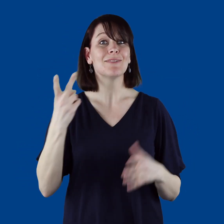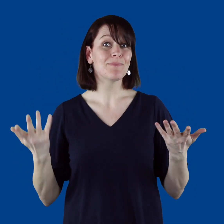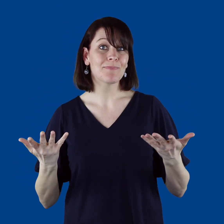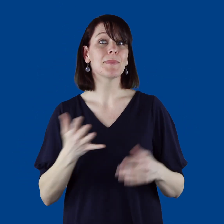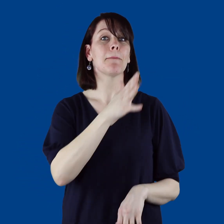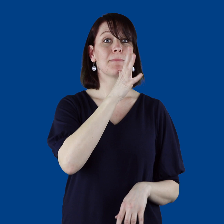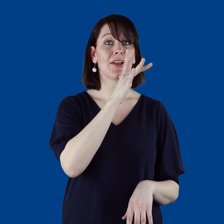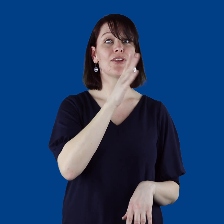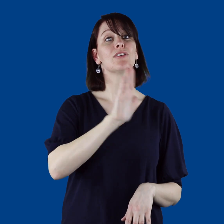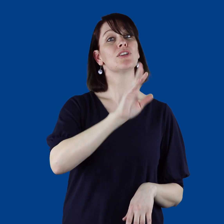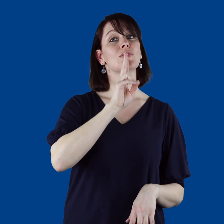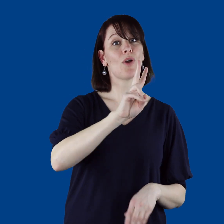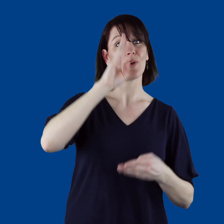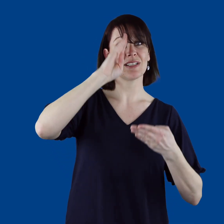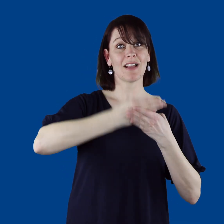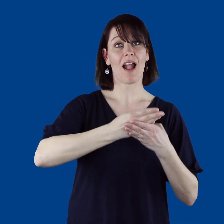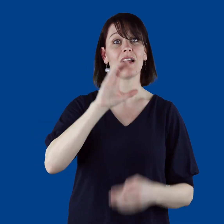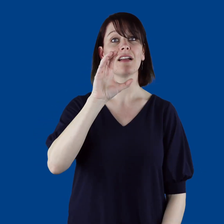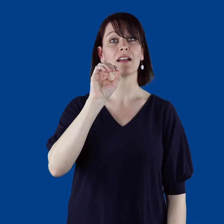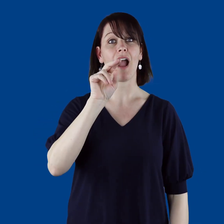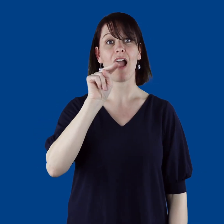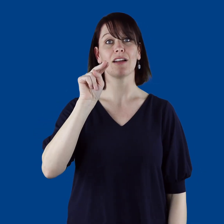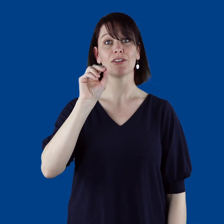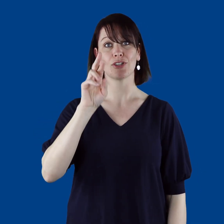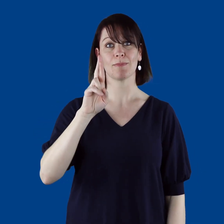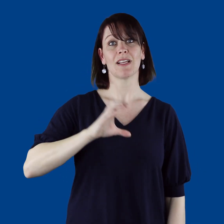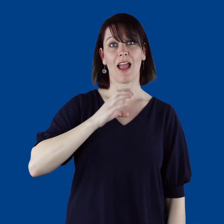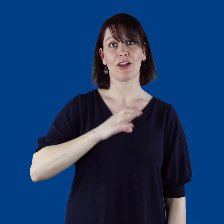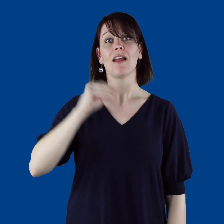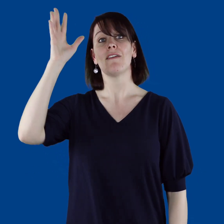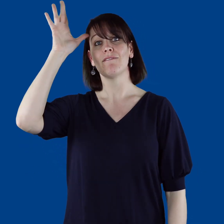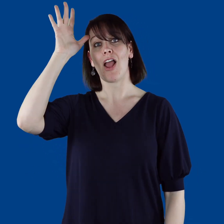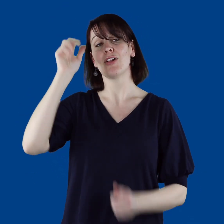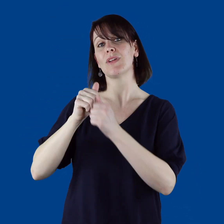a parent and their deaf child. In this video, you'll see a mother and her two-year-old son,